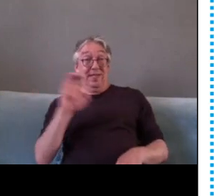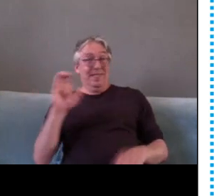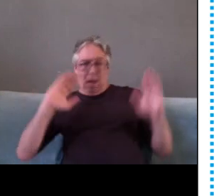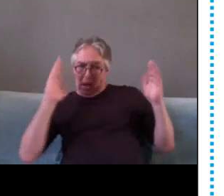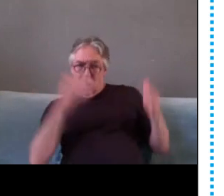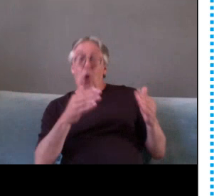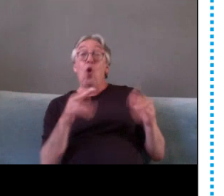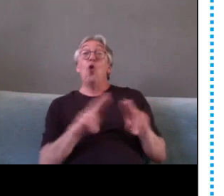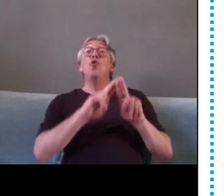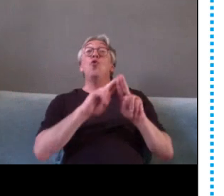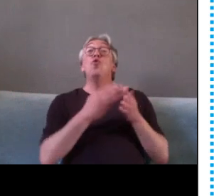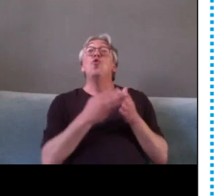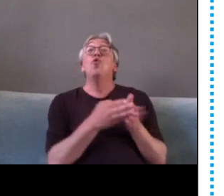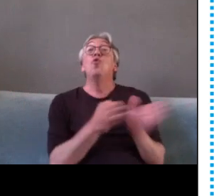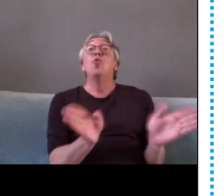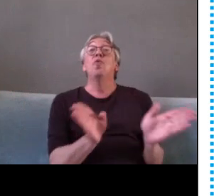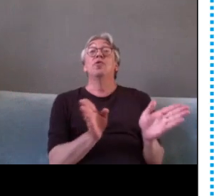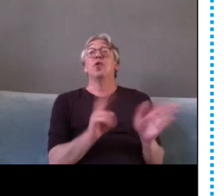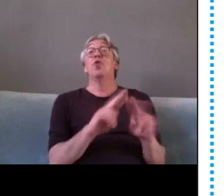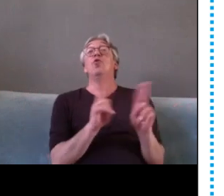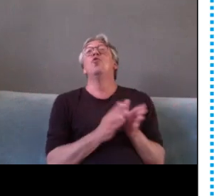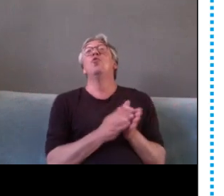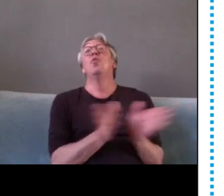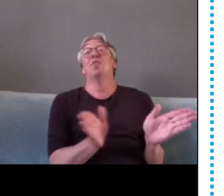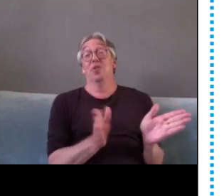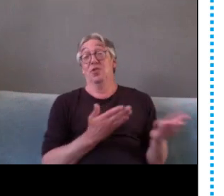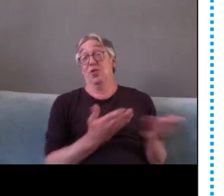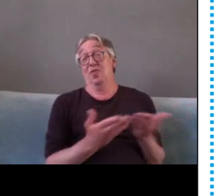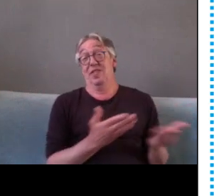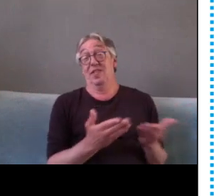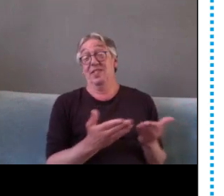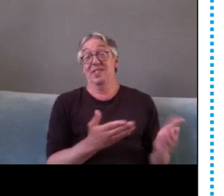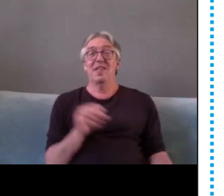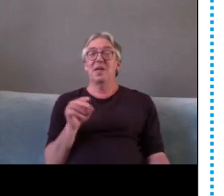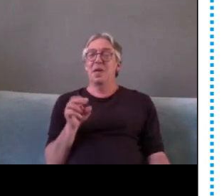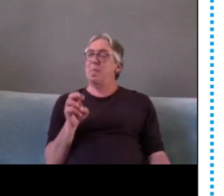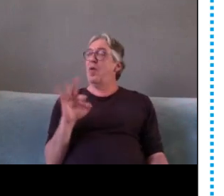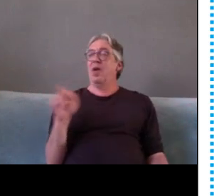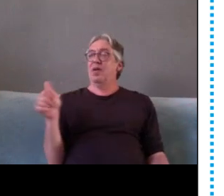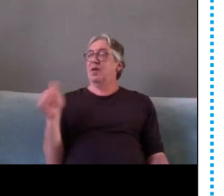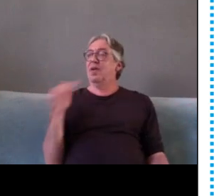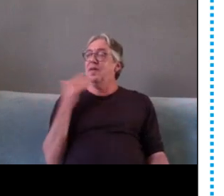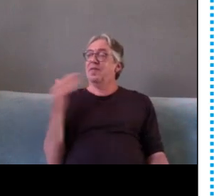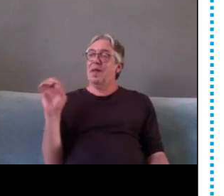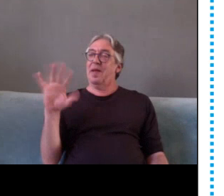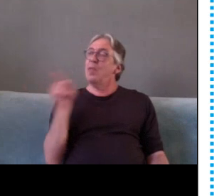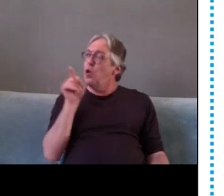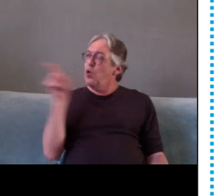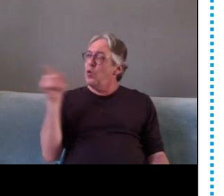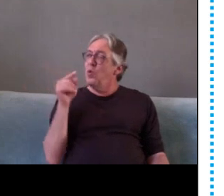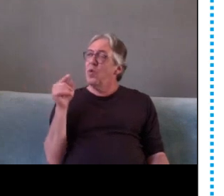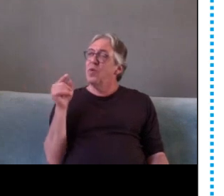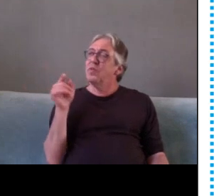Okay. I think that was clear. You also mentioned standards that are related to this directive.